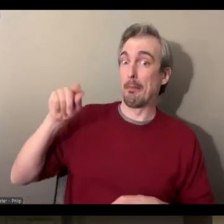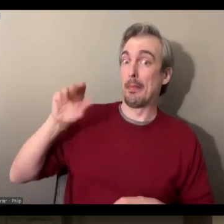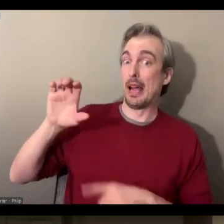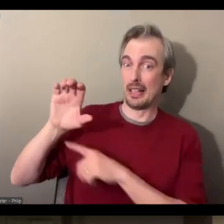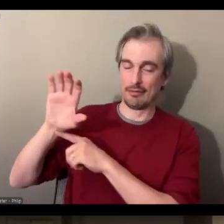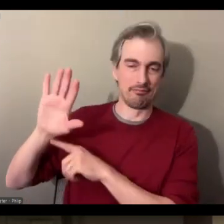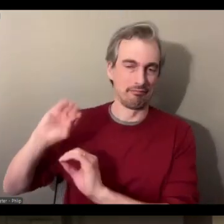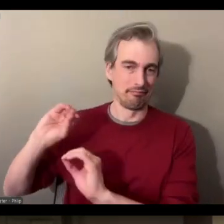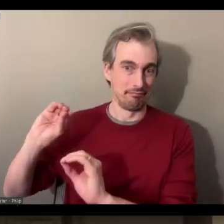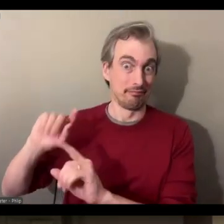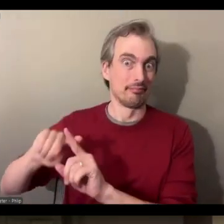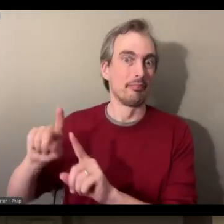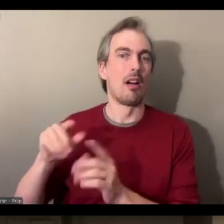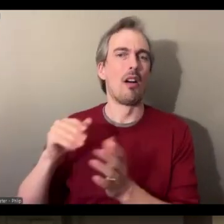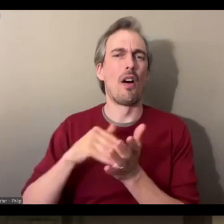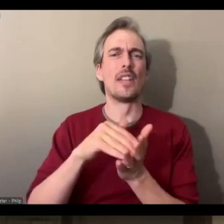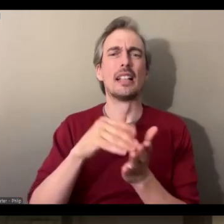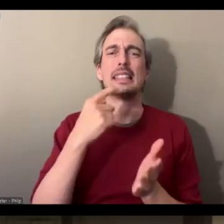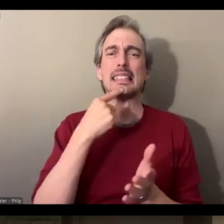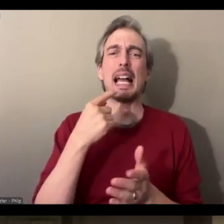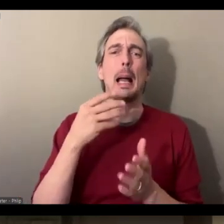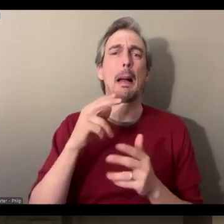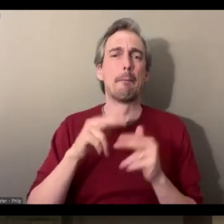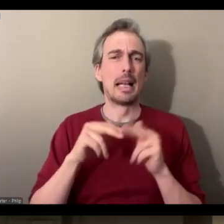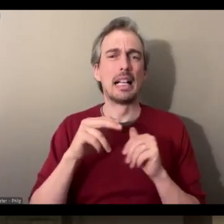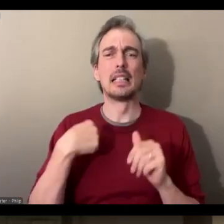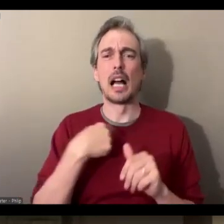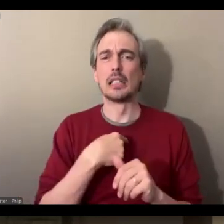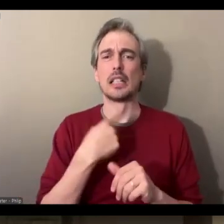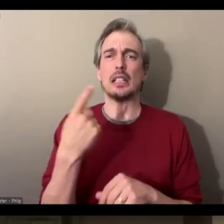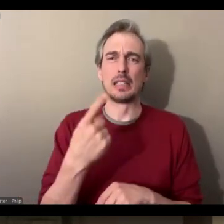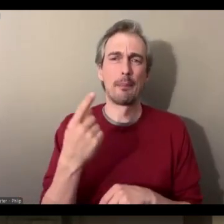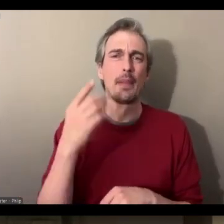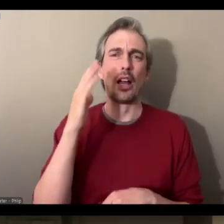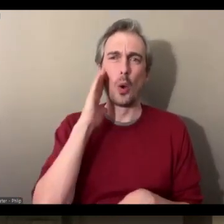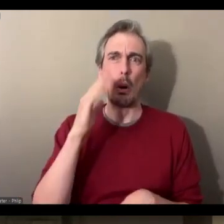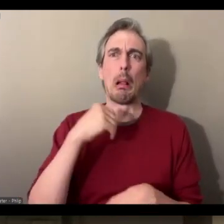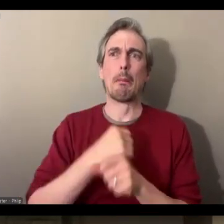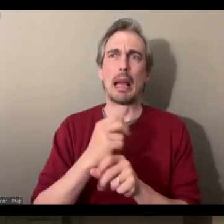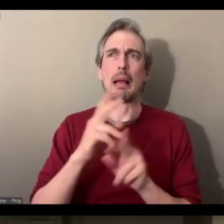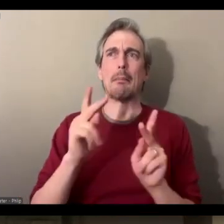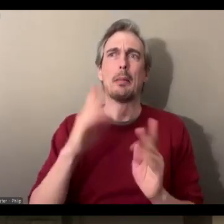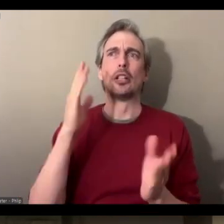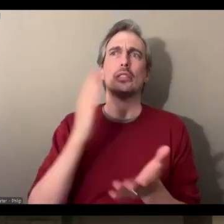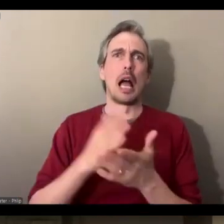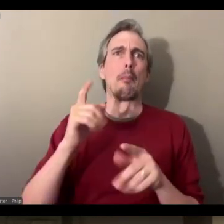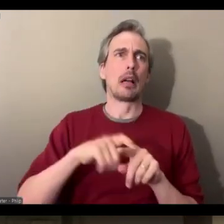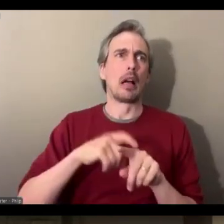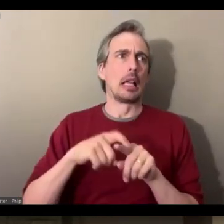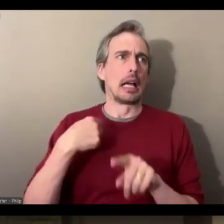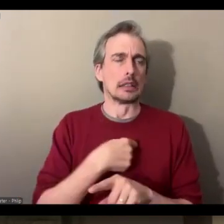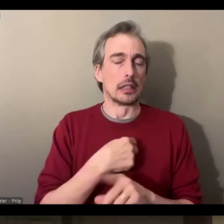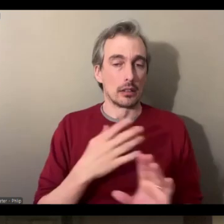that will make people stop calling. You have to put someone in a venue that's gonna pick up a